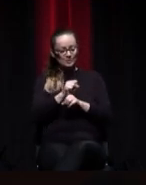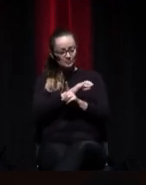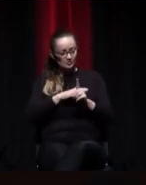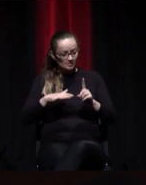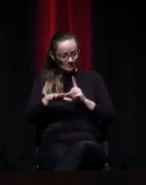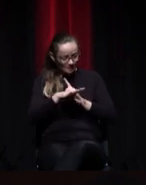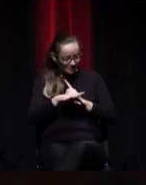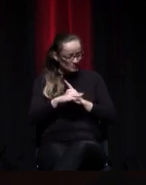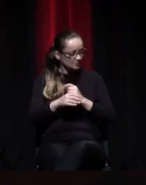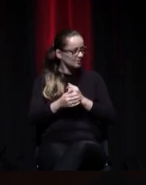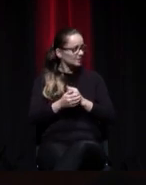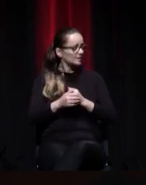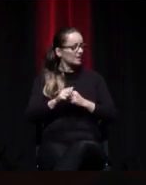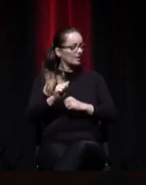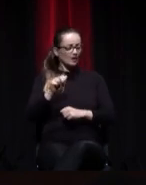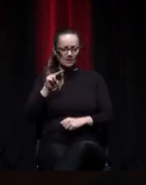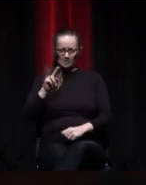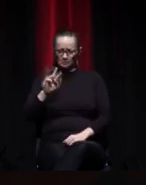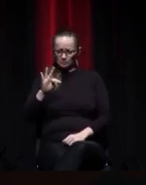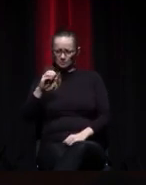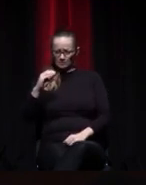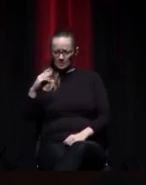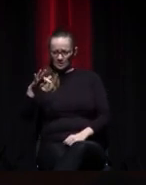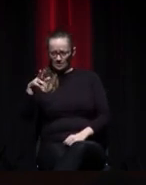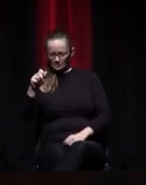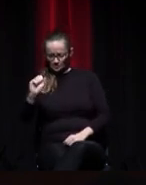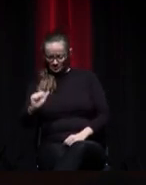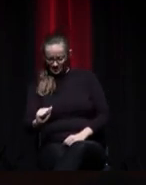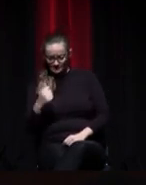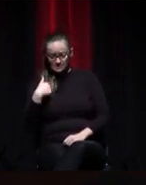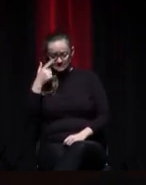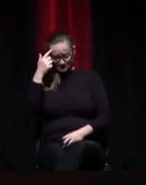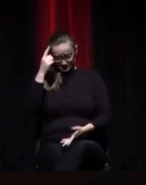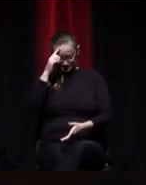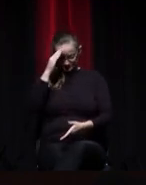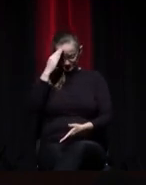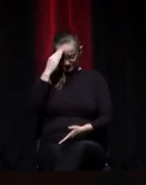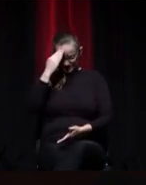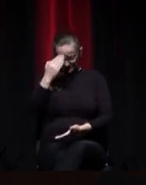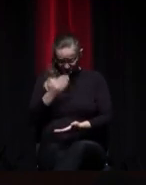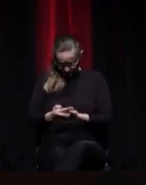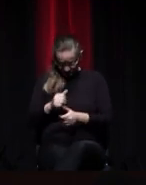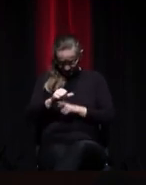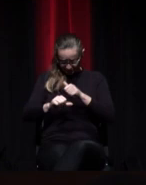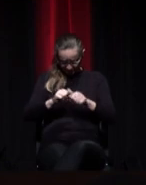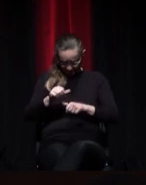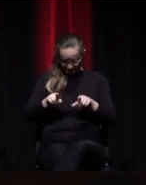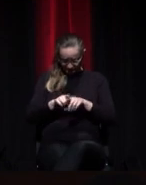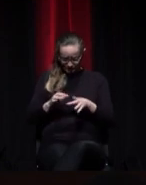If you believe this change... and Carla spoke of the algorithm of yes-one-no-two.